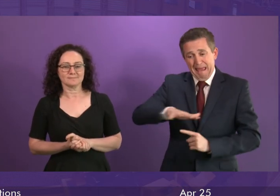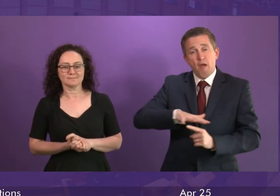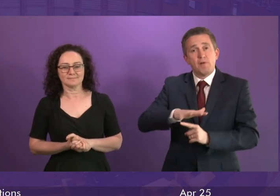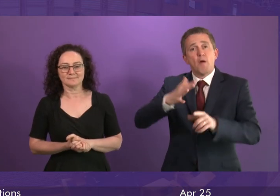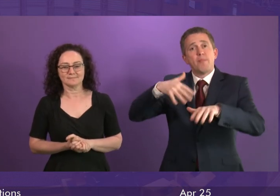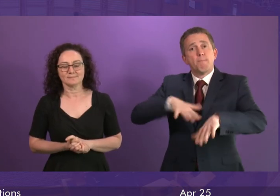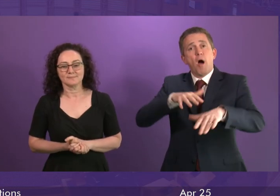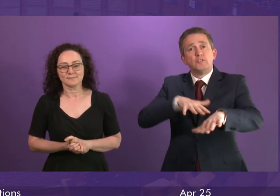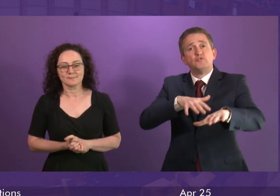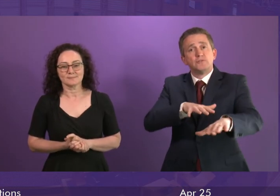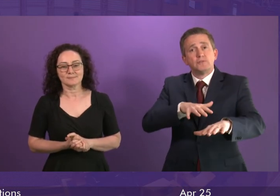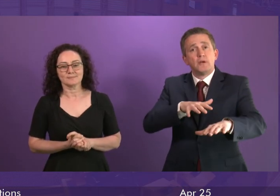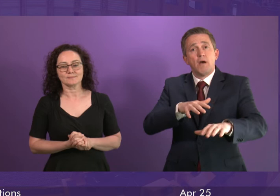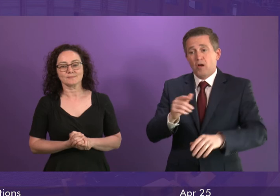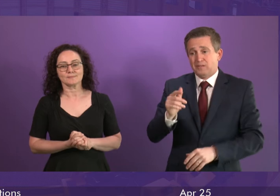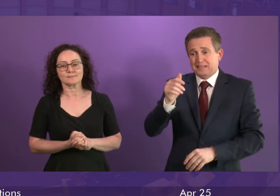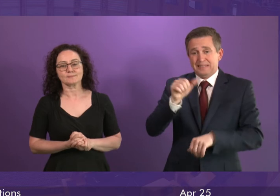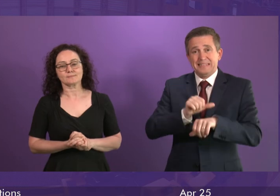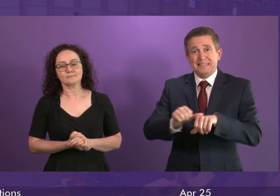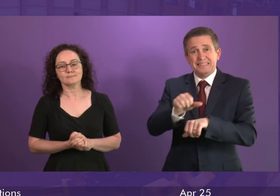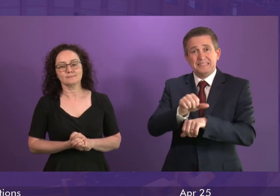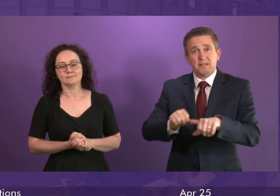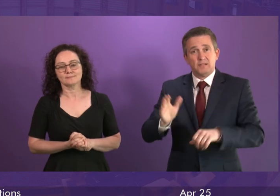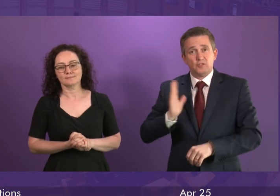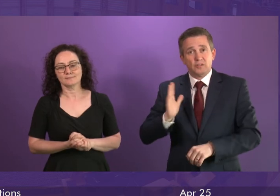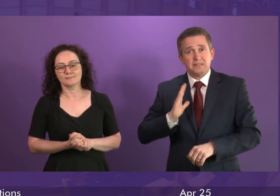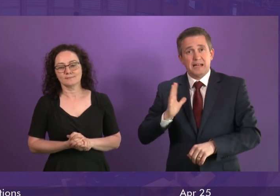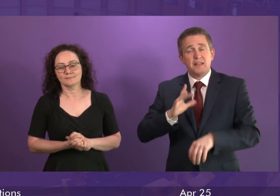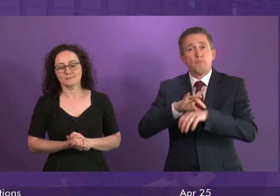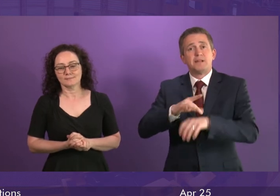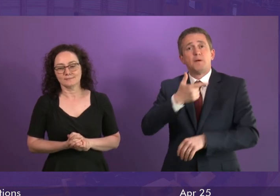in particular, the recent proposed one by the Apprentice Boys of Derry past a couple